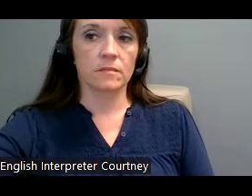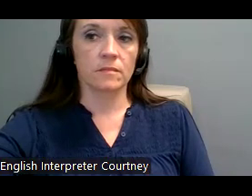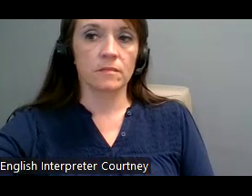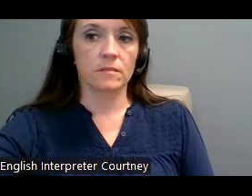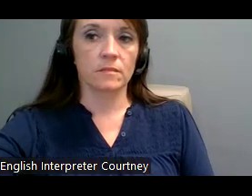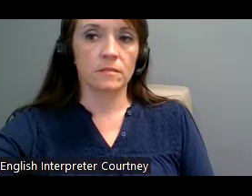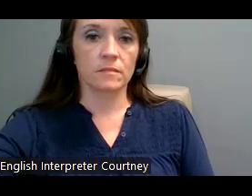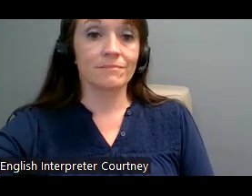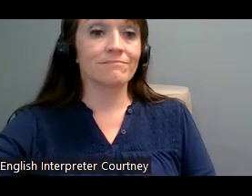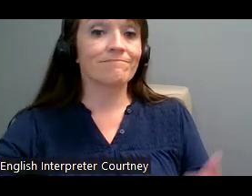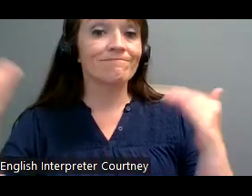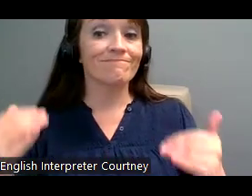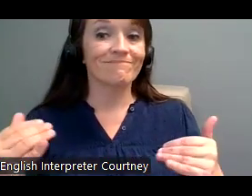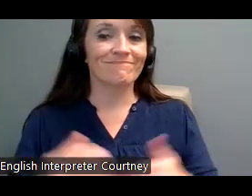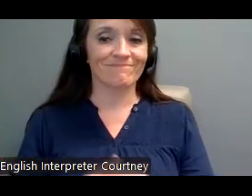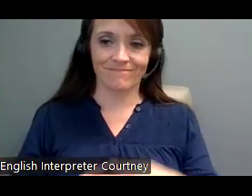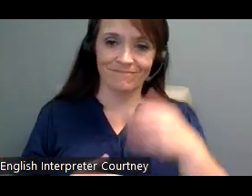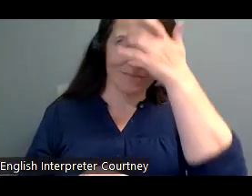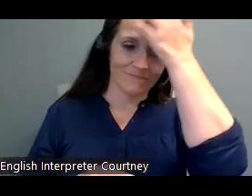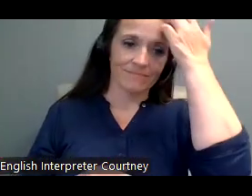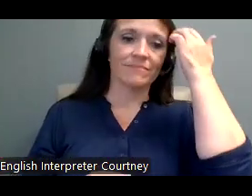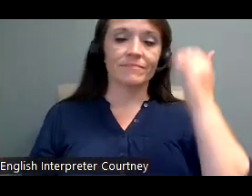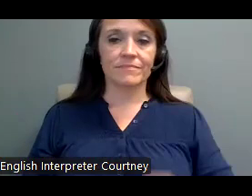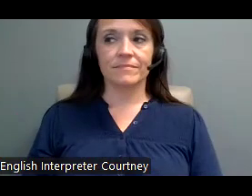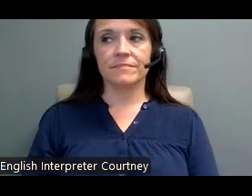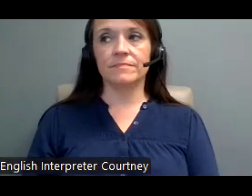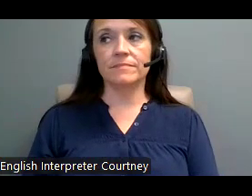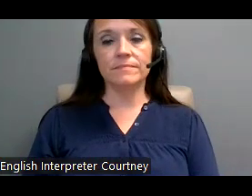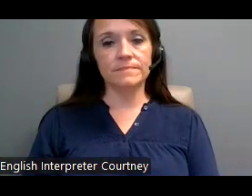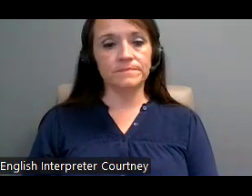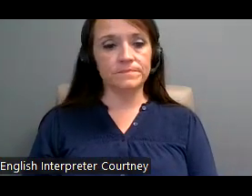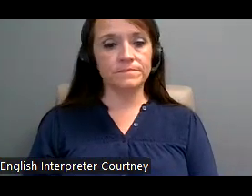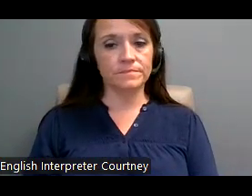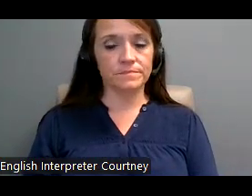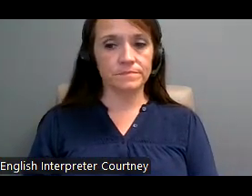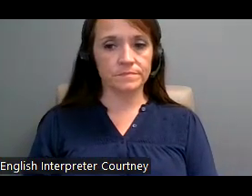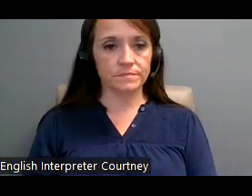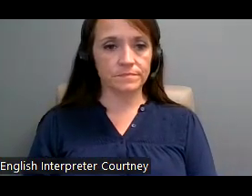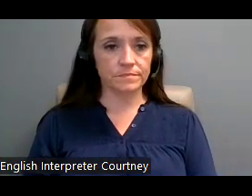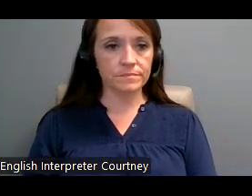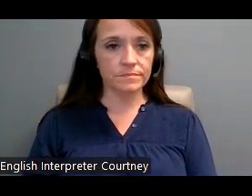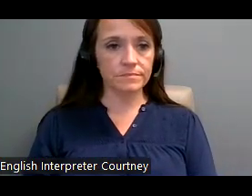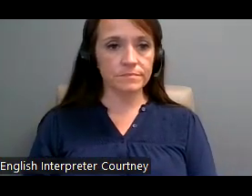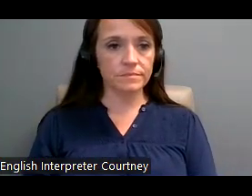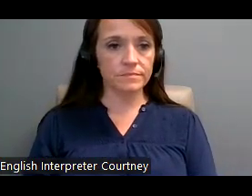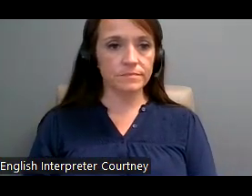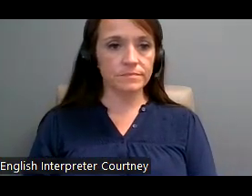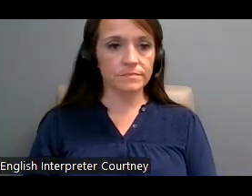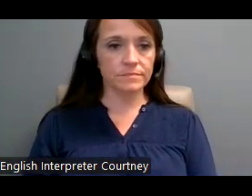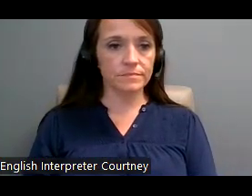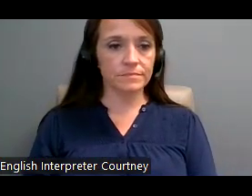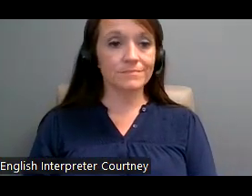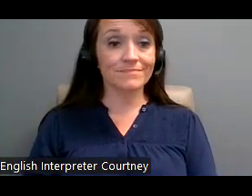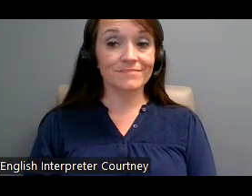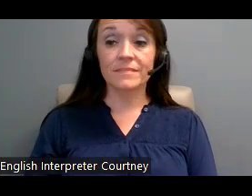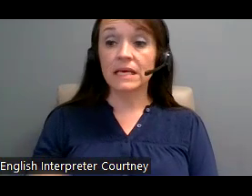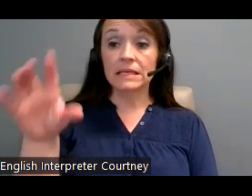please. OK. Disability Rights is a